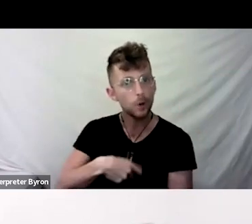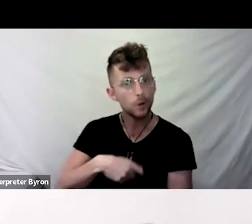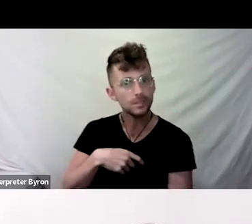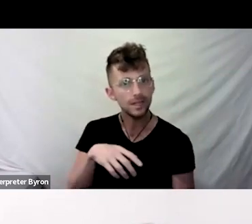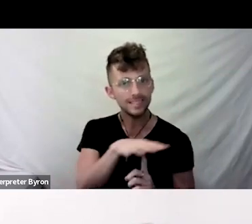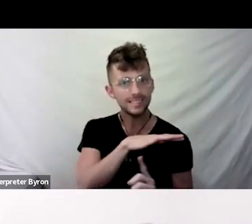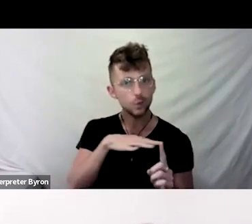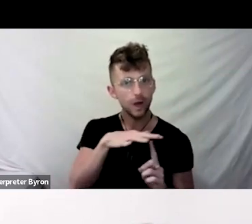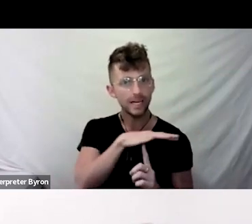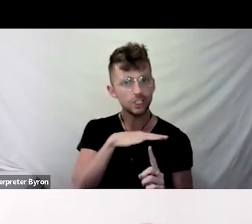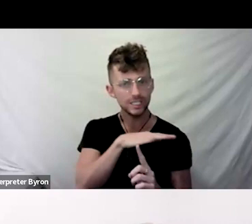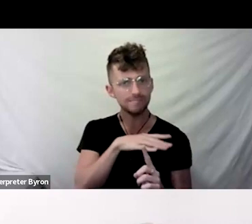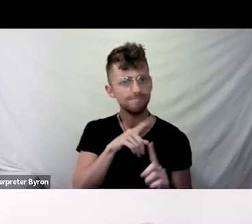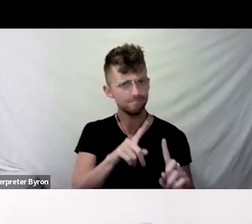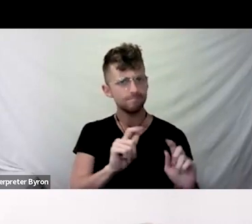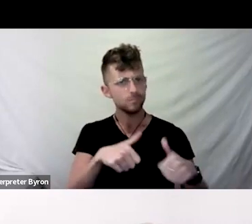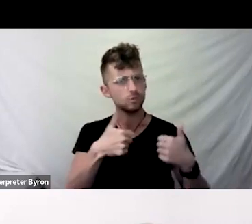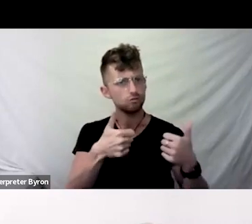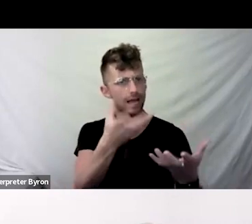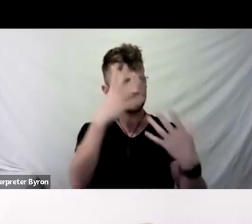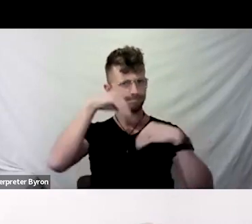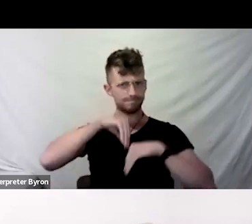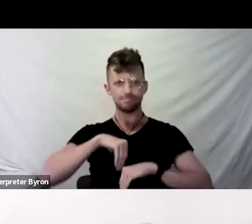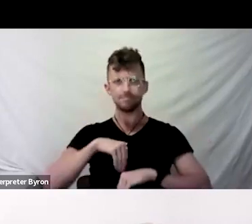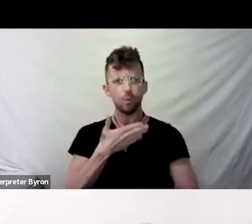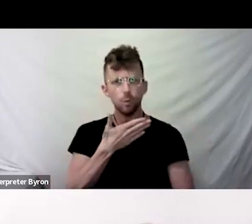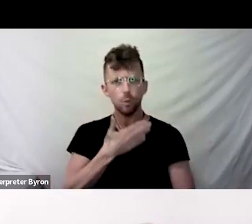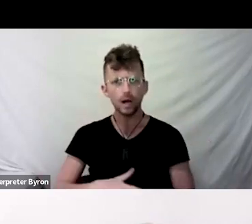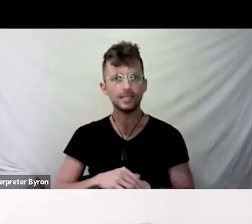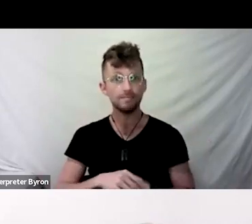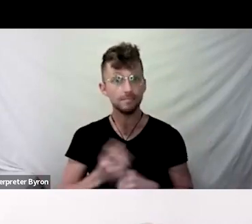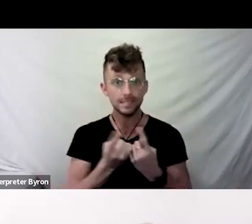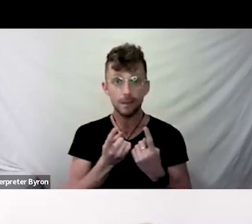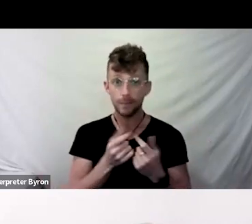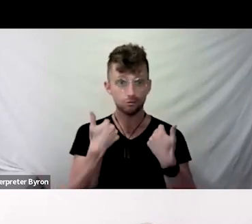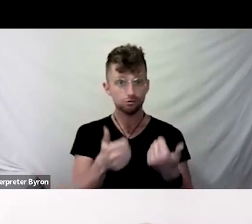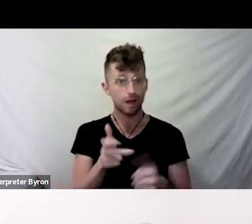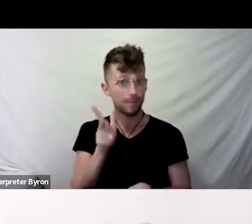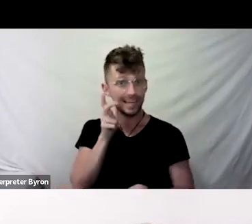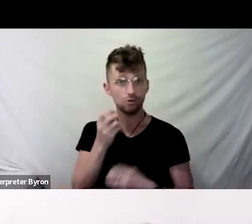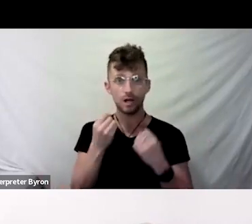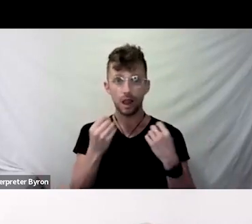one thing that’s been interesting in the development of the guidelines is that in all the groups that we spoke to, we’ve never said that